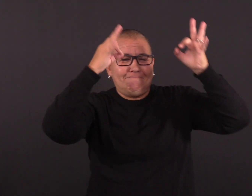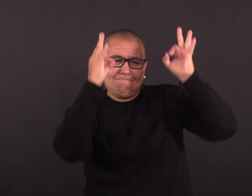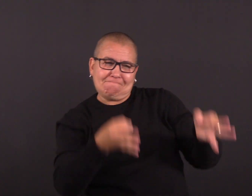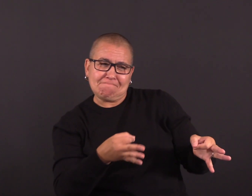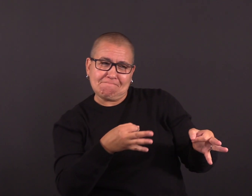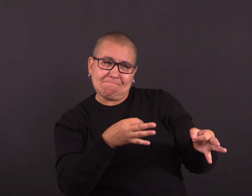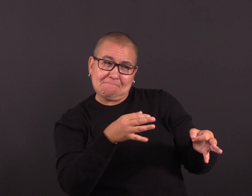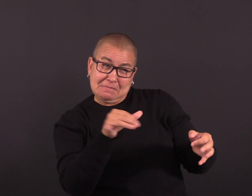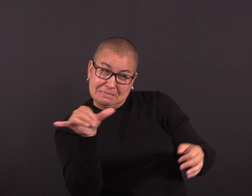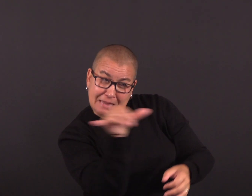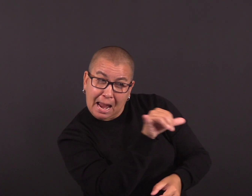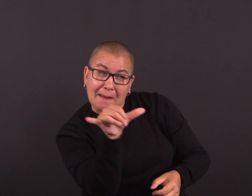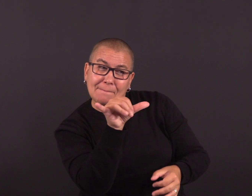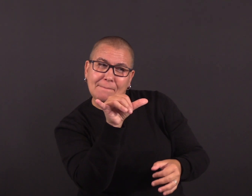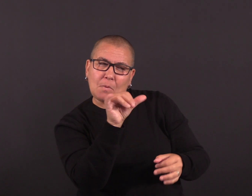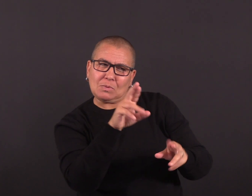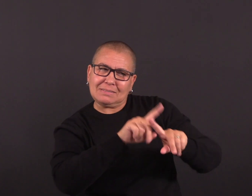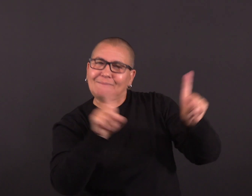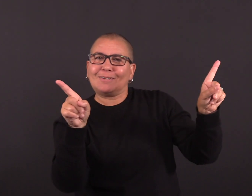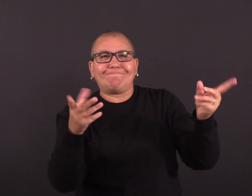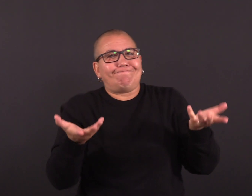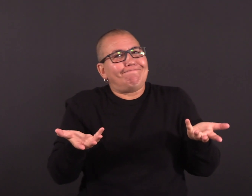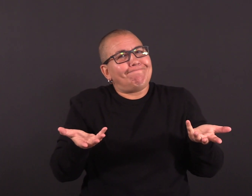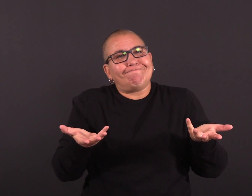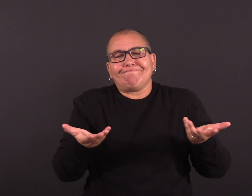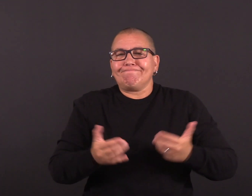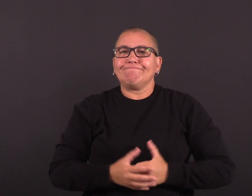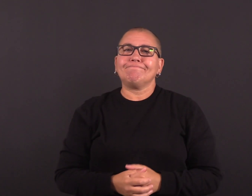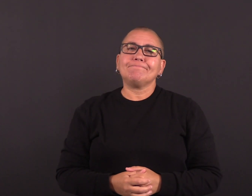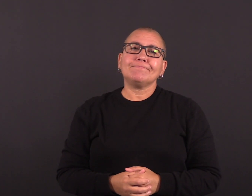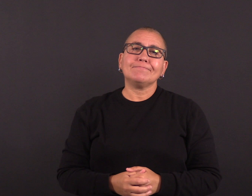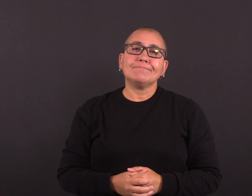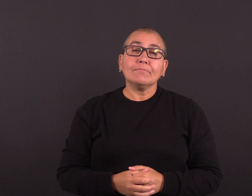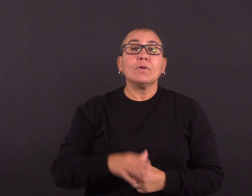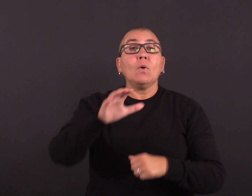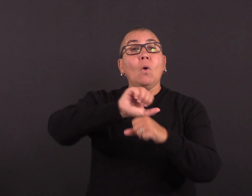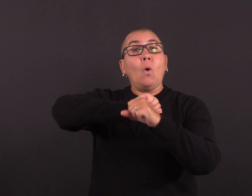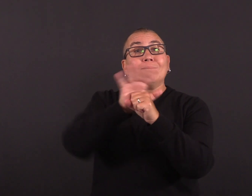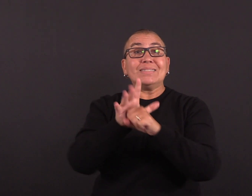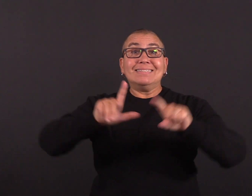been hospitalized," Chelsea Wuth, a spokesperson for the state Department of Health and Human